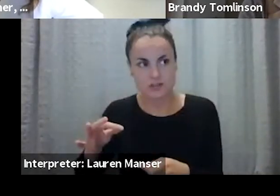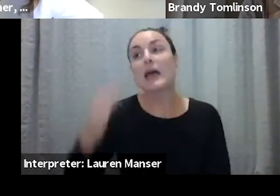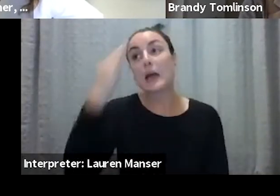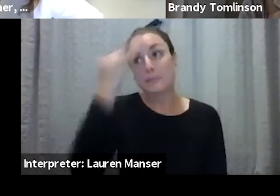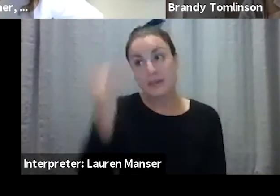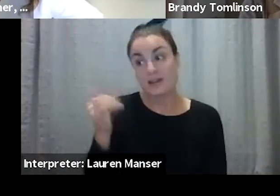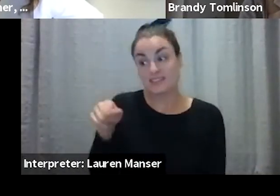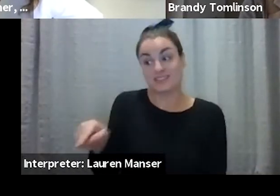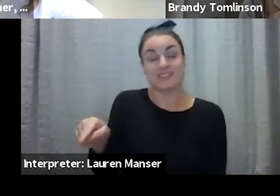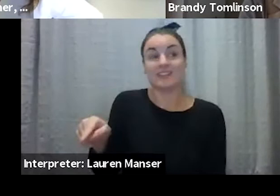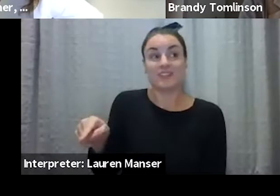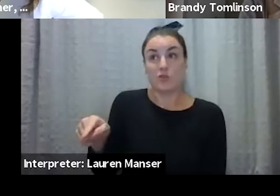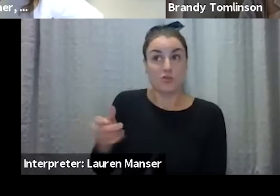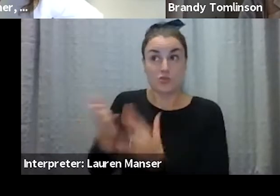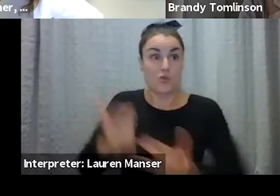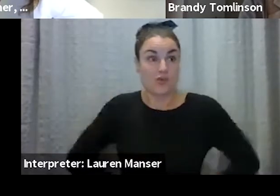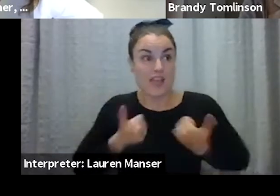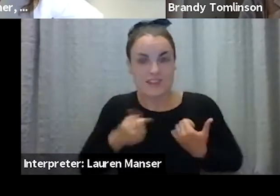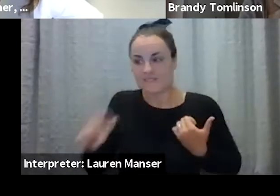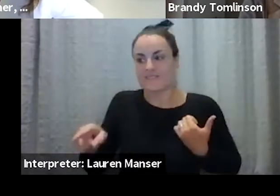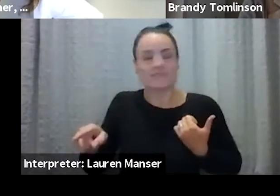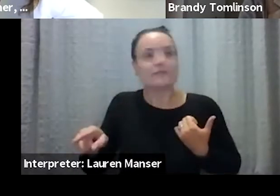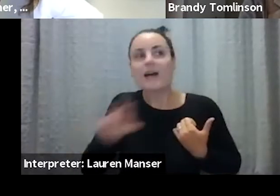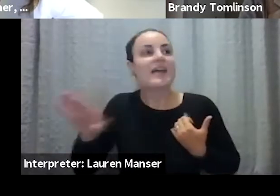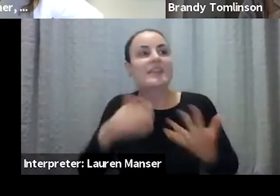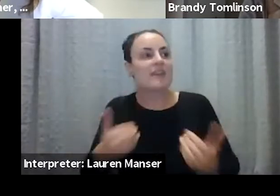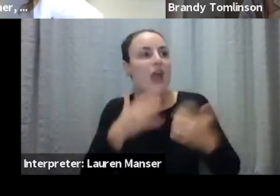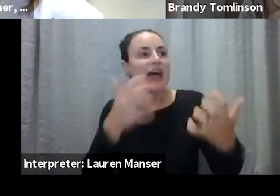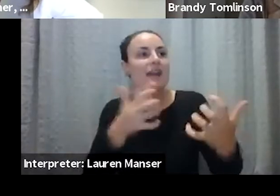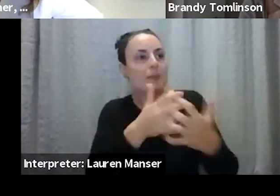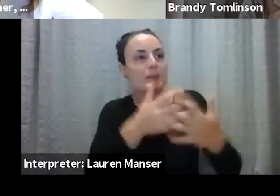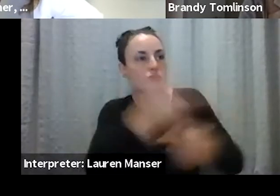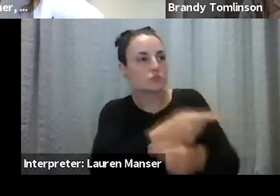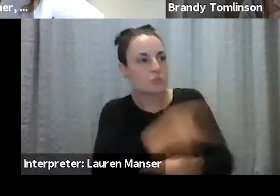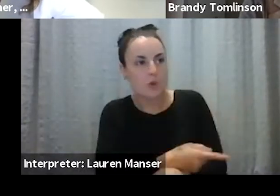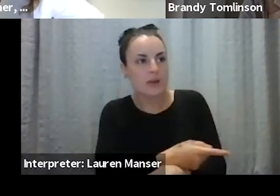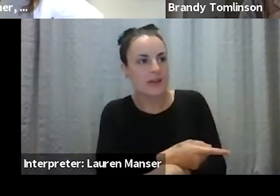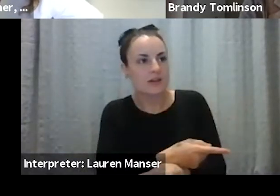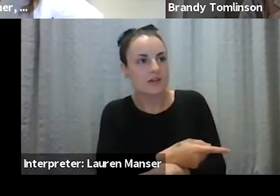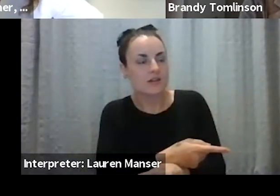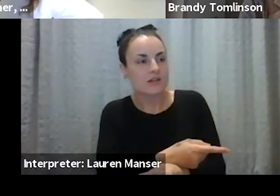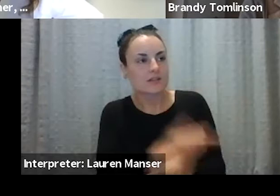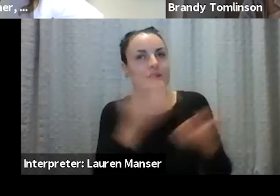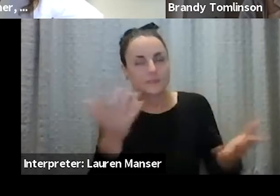So to conclude, we need to flip the script and recognize that you are not creating an undue burden